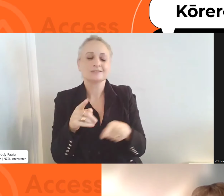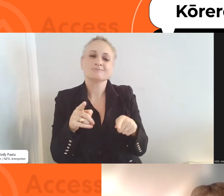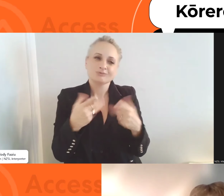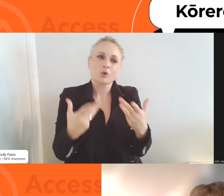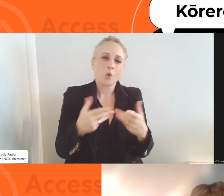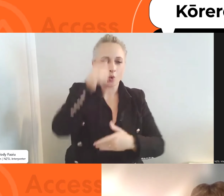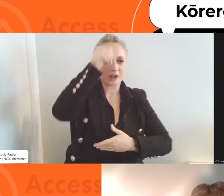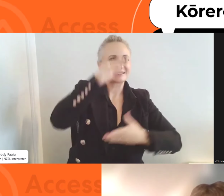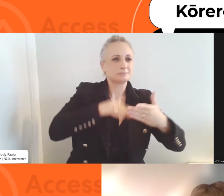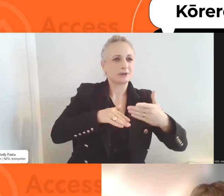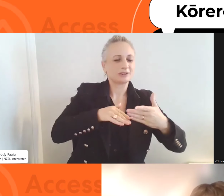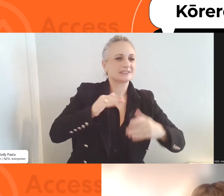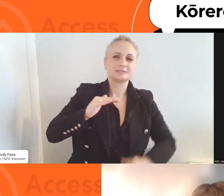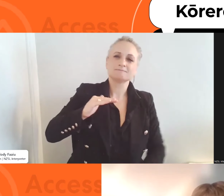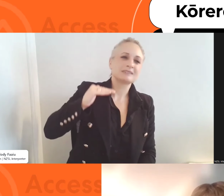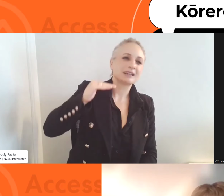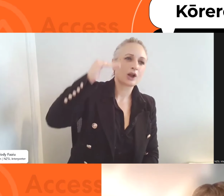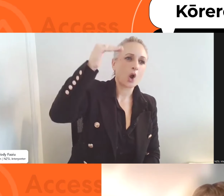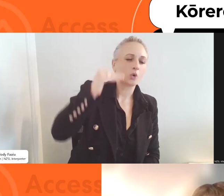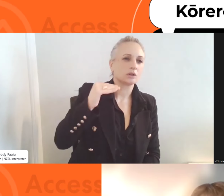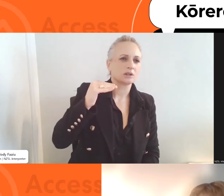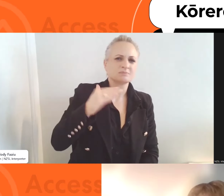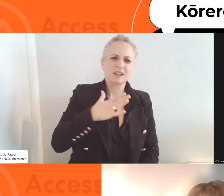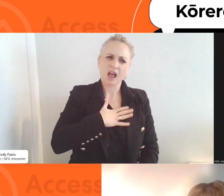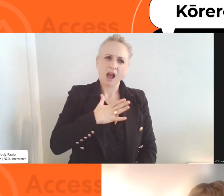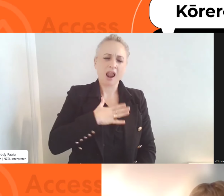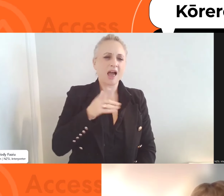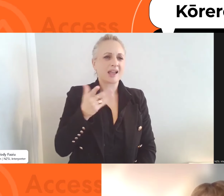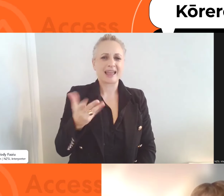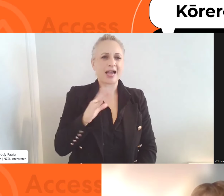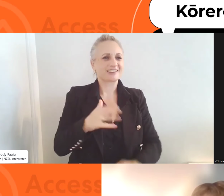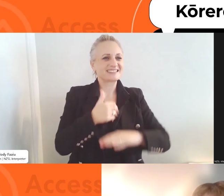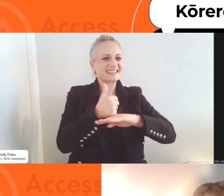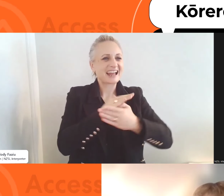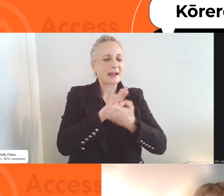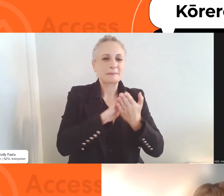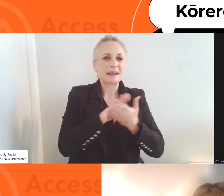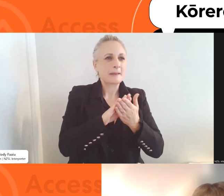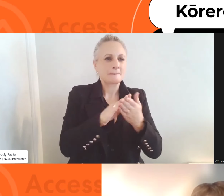be able to hear from thinkers, creators, doers and deciders, but